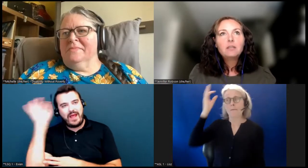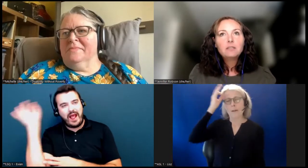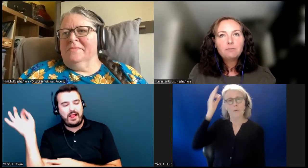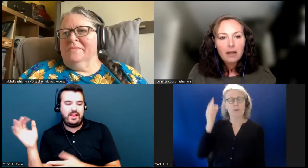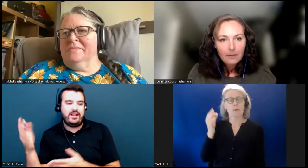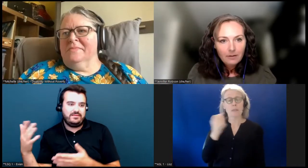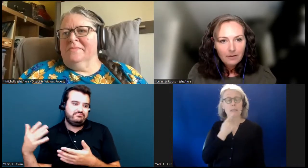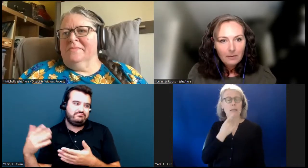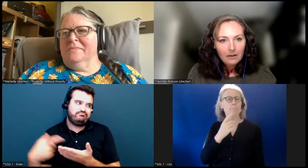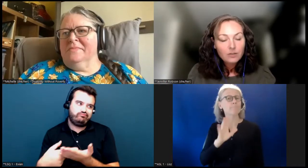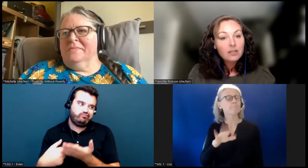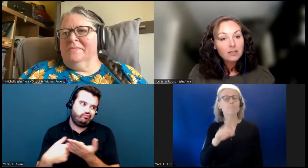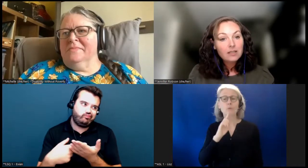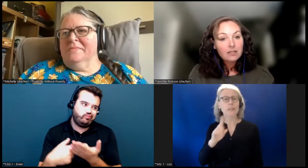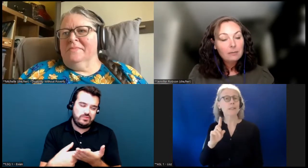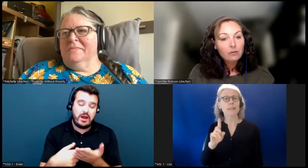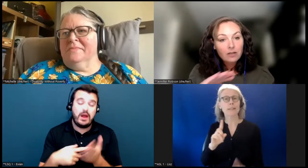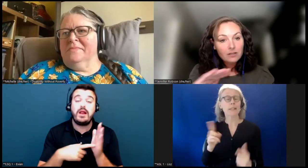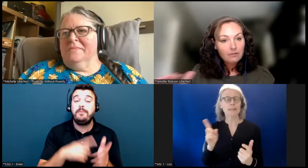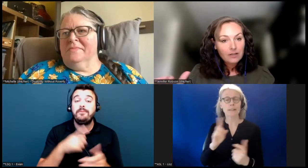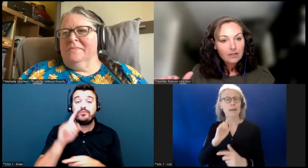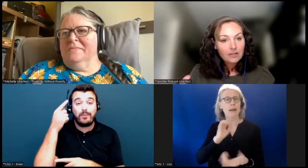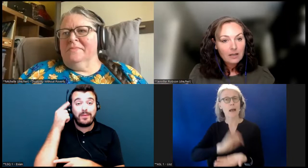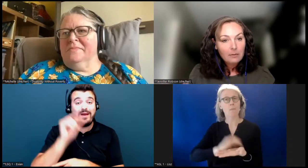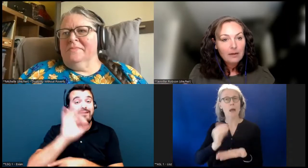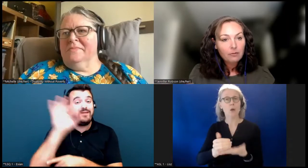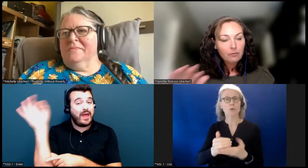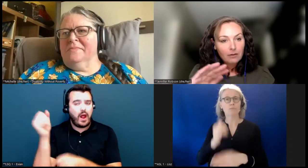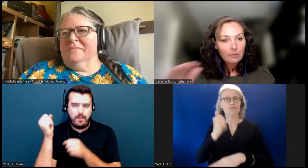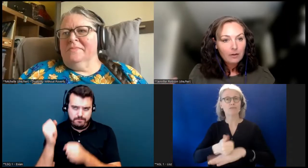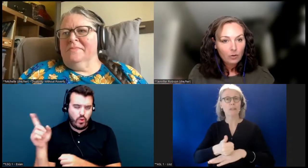IT IS A FLAT BENEFIT AMOUNT. IT IS THIS AMOUNT. IT IS THE FIXED SAME AMOUNT FOR EVERYBODY